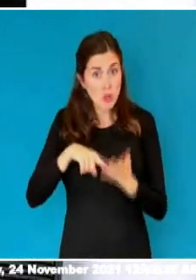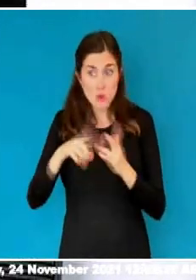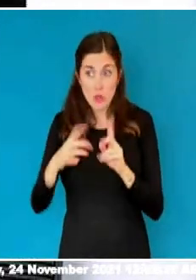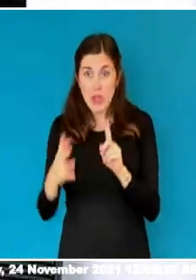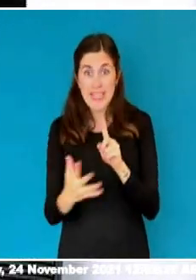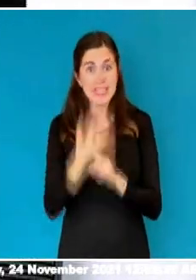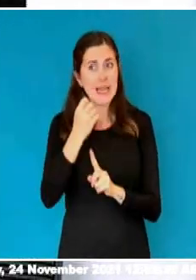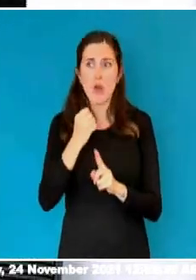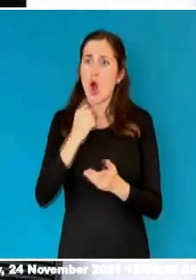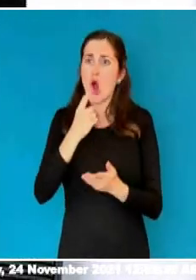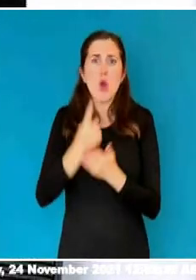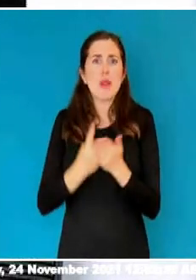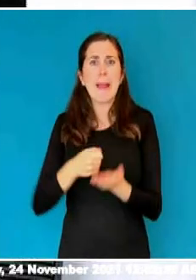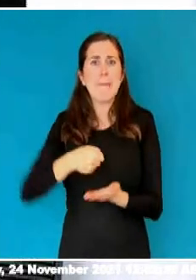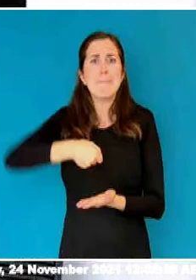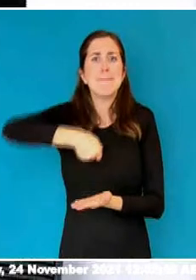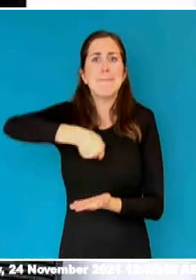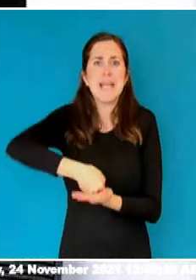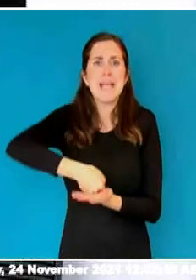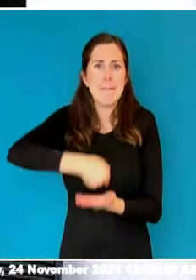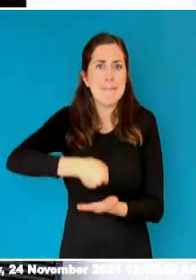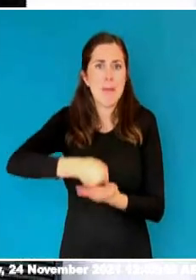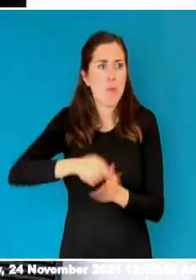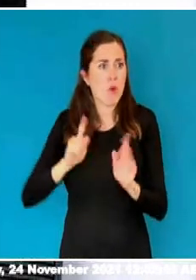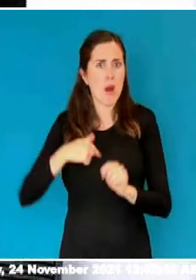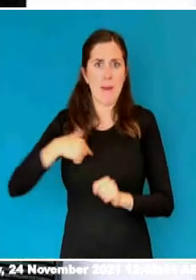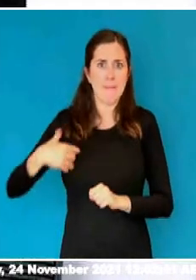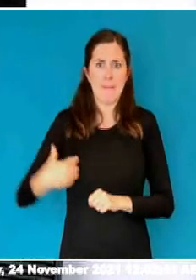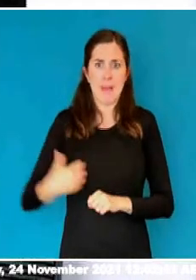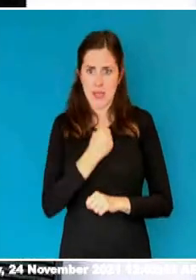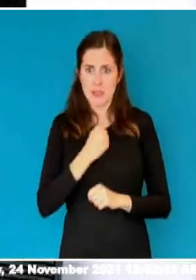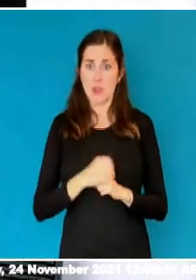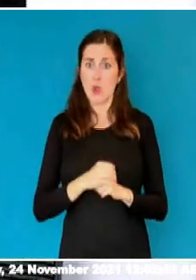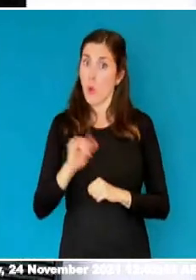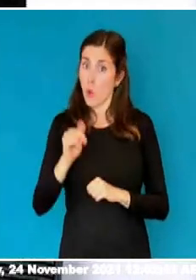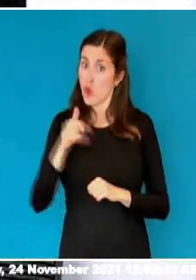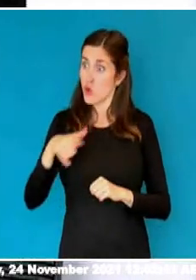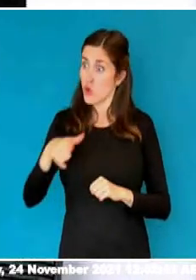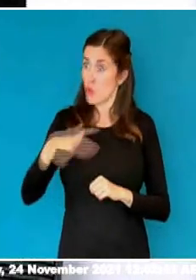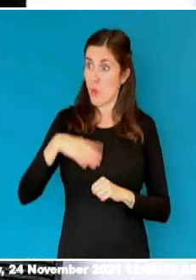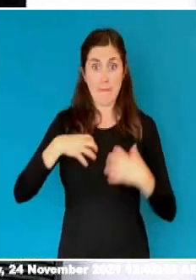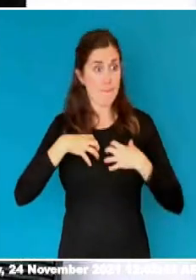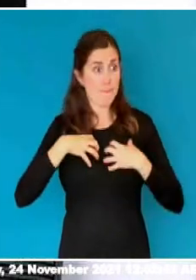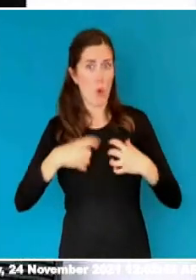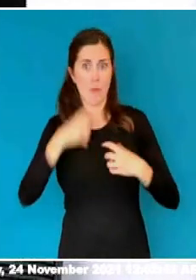Are you seeking to facilitate broader participation in the workplace, or some other